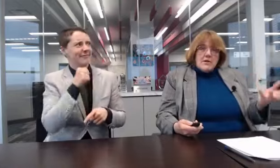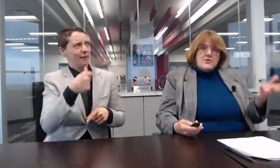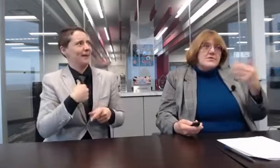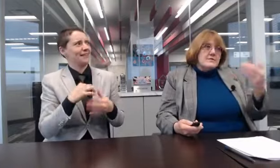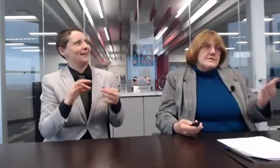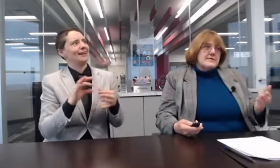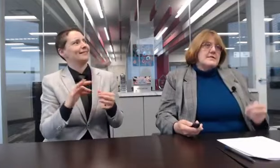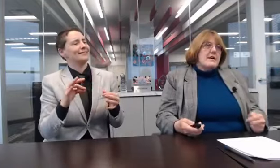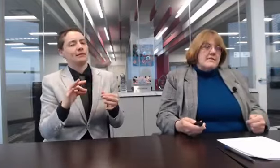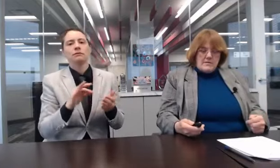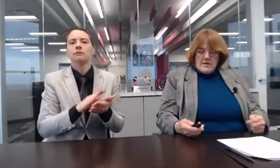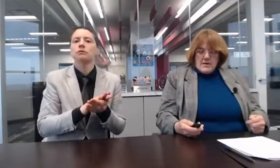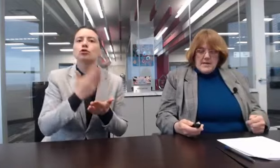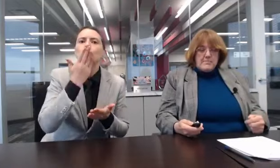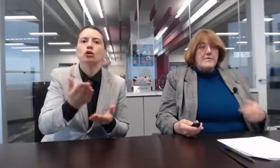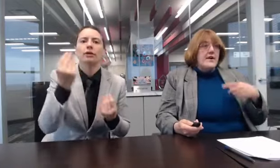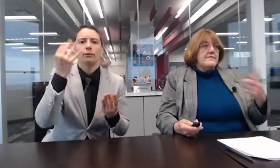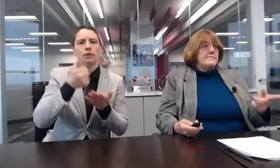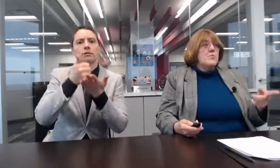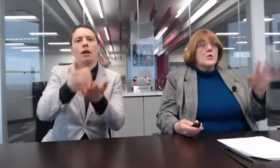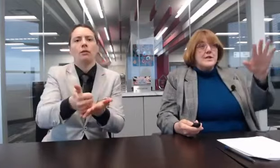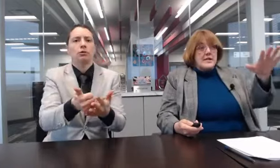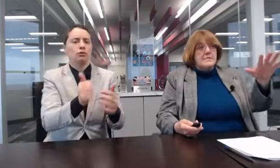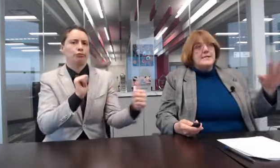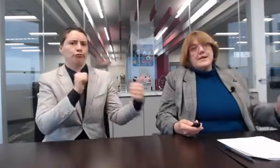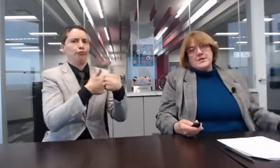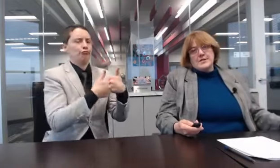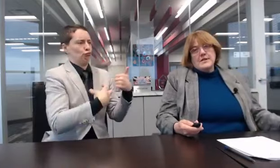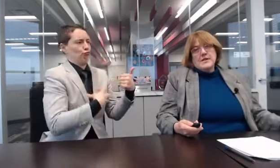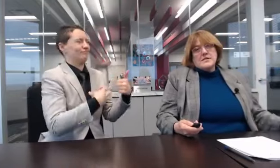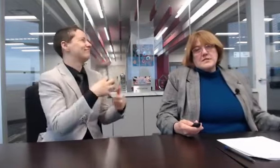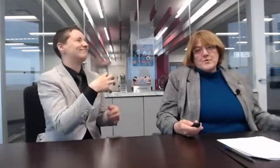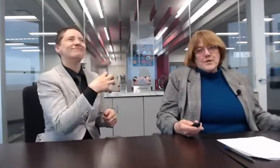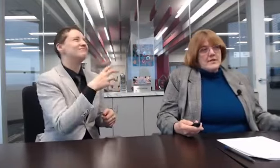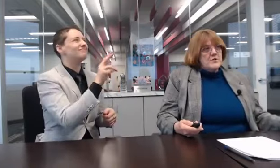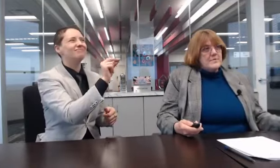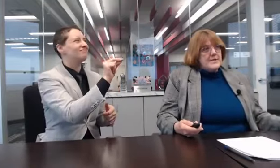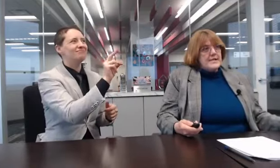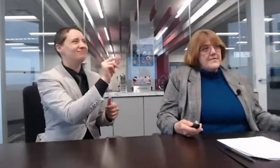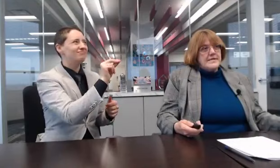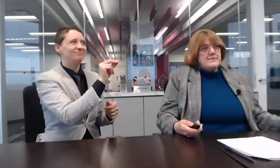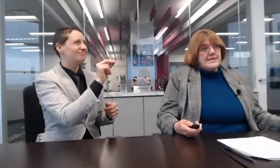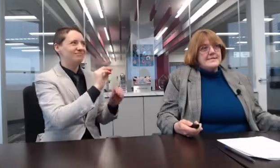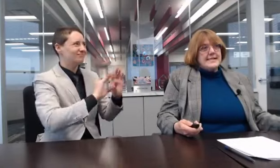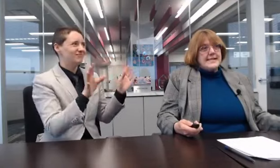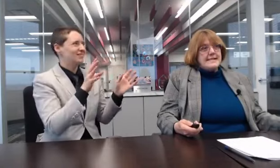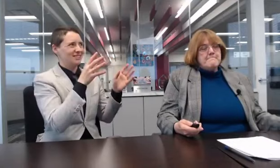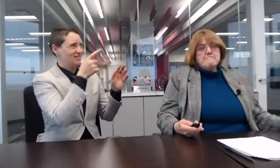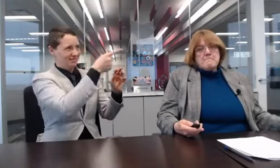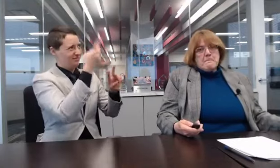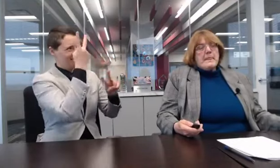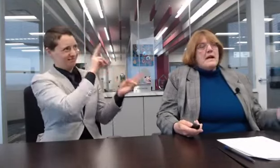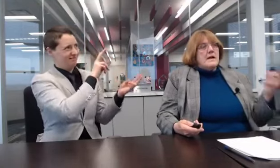to challenge this denial and provide more documentation to support eligibility if that's what's needed.